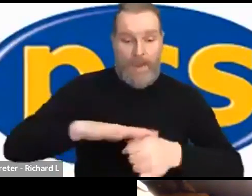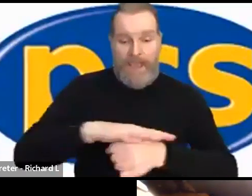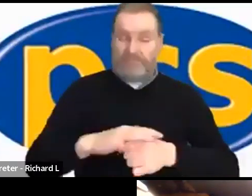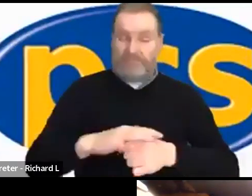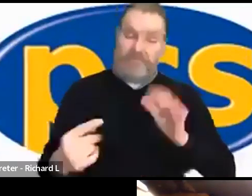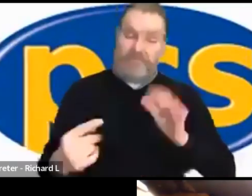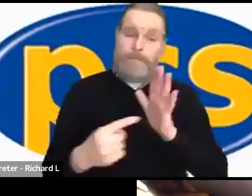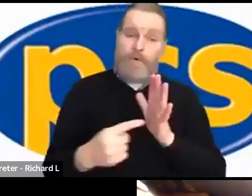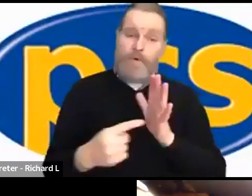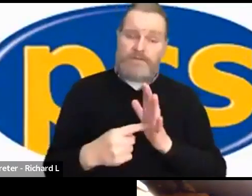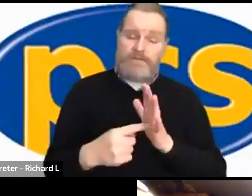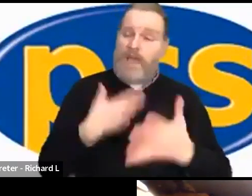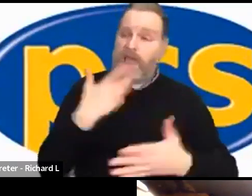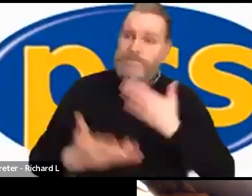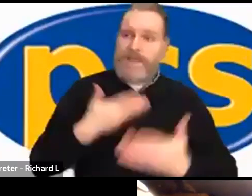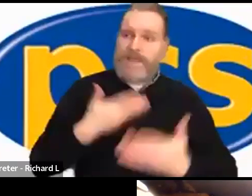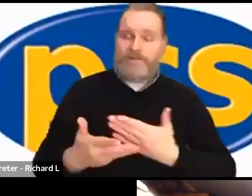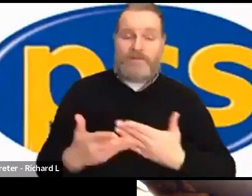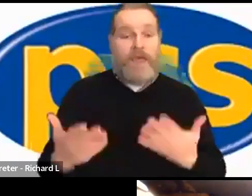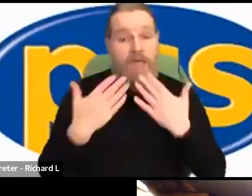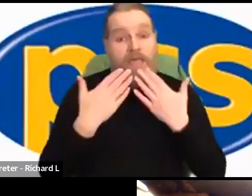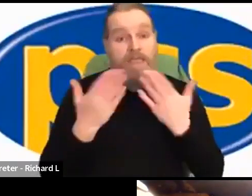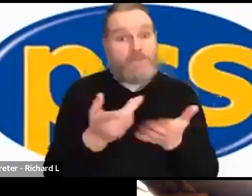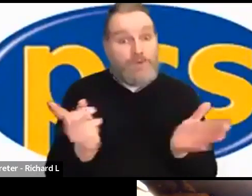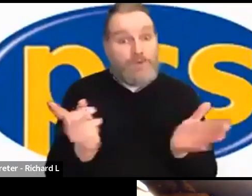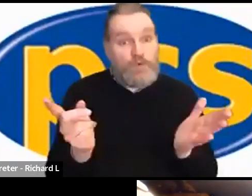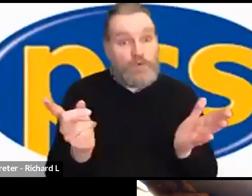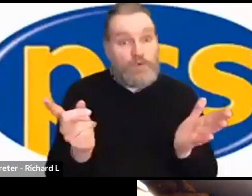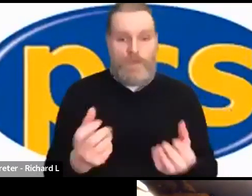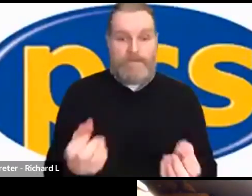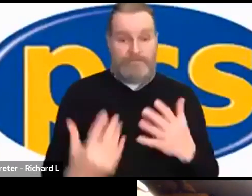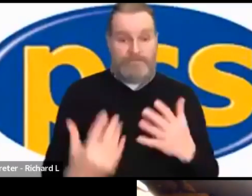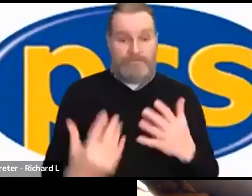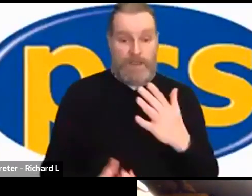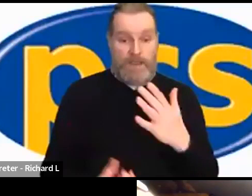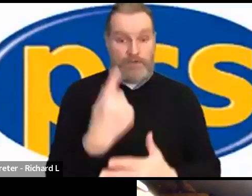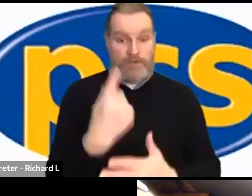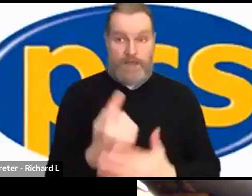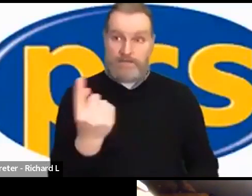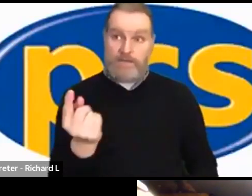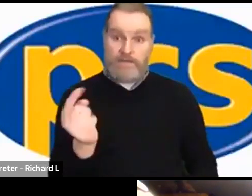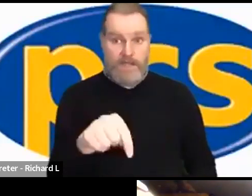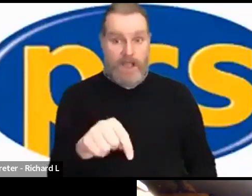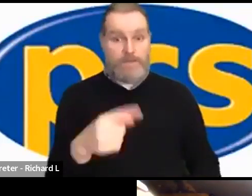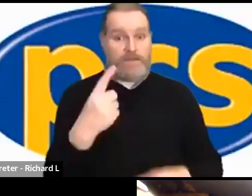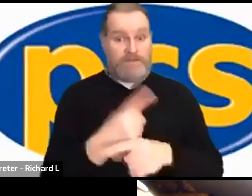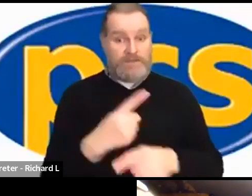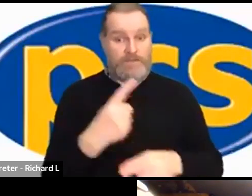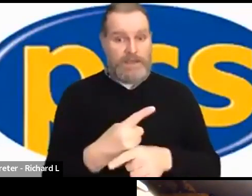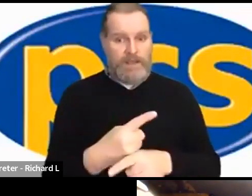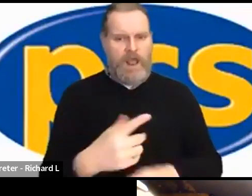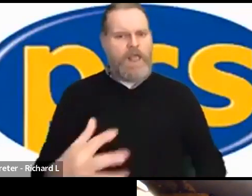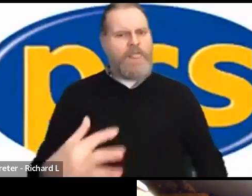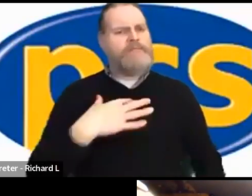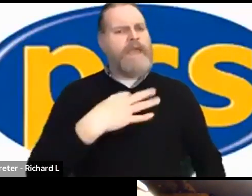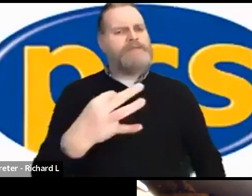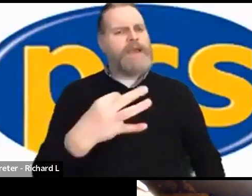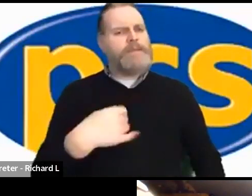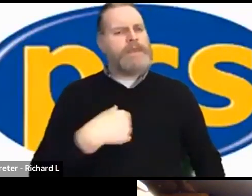s for March opening comments. I think he's put our case forward. Superbly as Superbly as always. Thanks Thanks for Thanks for everybody, giving me an opportunity to speak as well this evening. I think